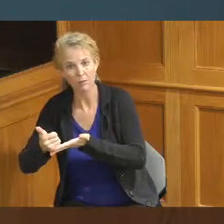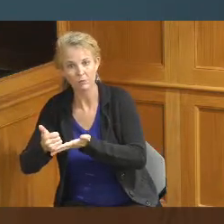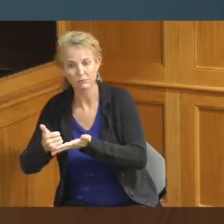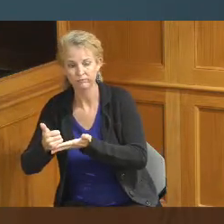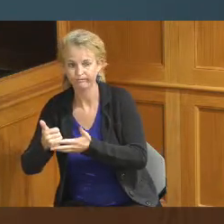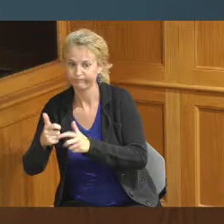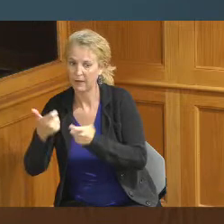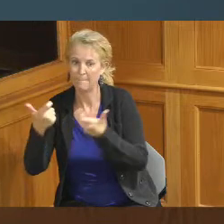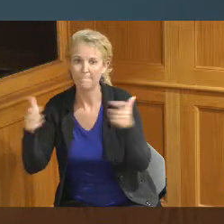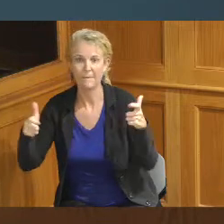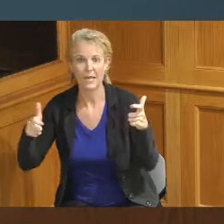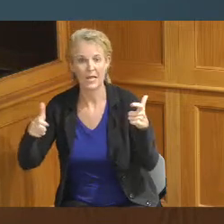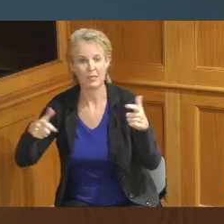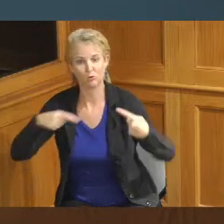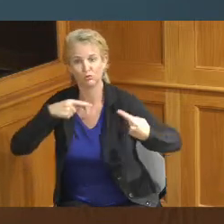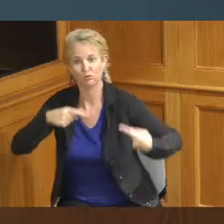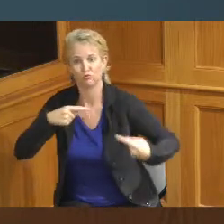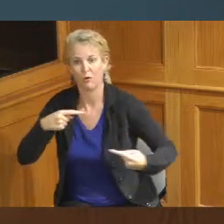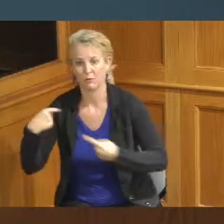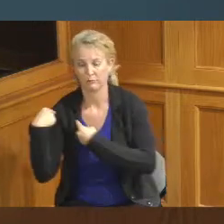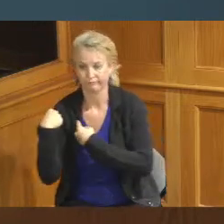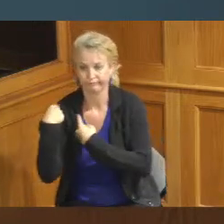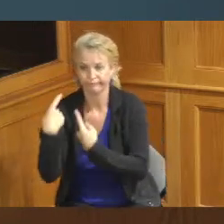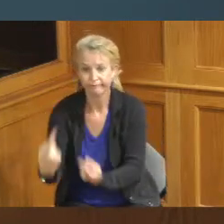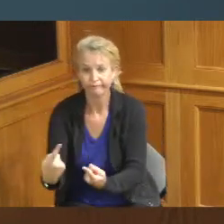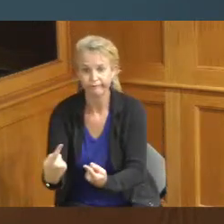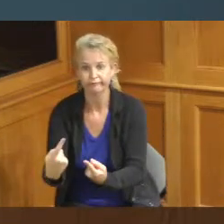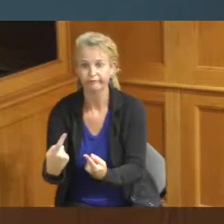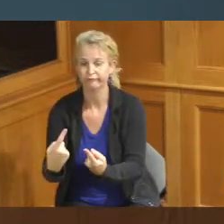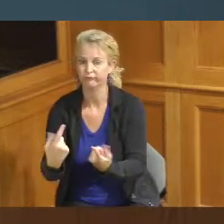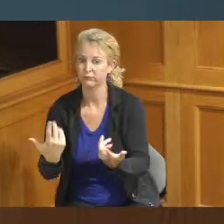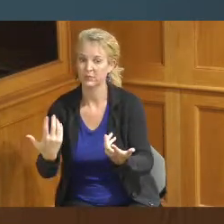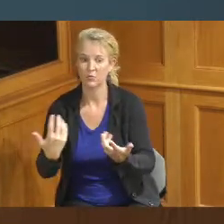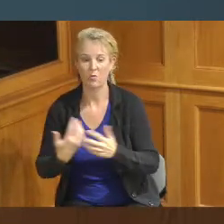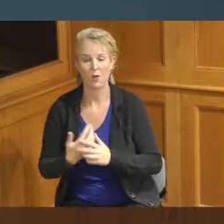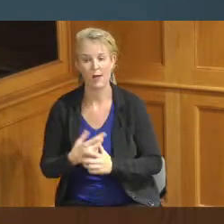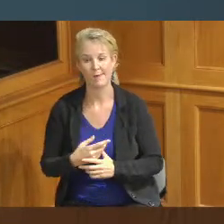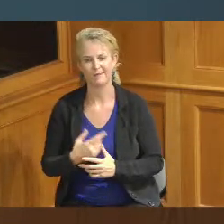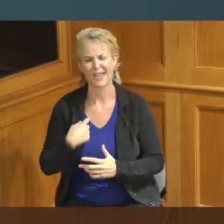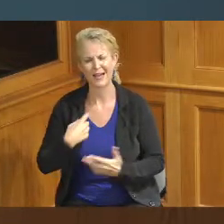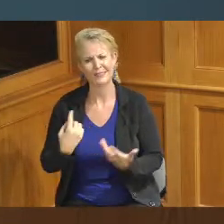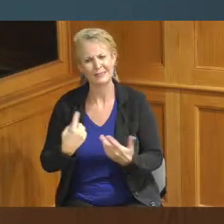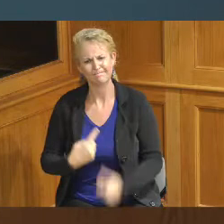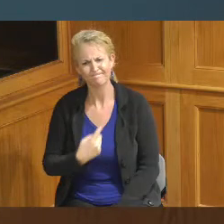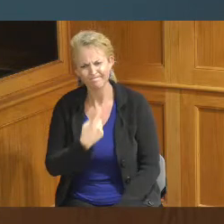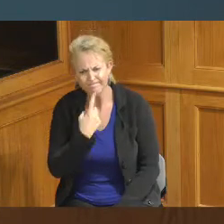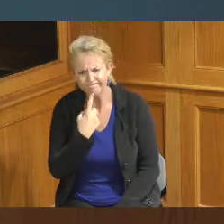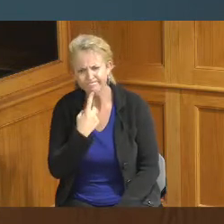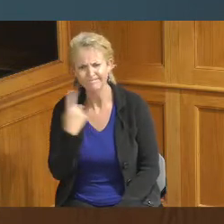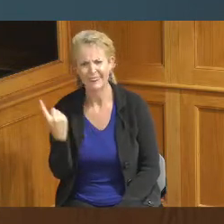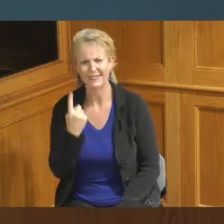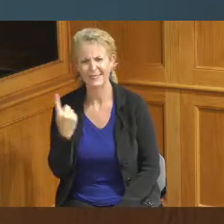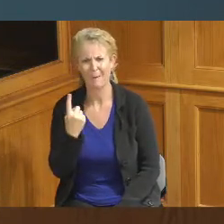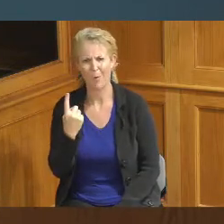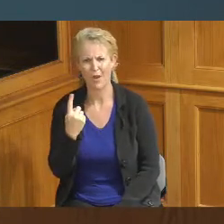Columbus for many years to try to get that and I am somewhat disappointed that there's a lawsuit